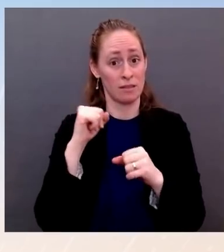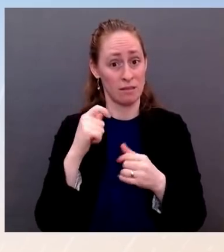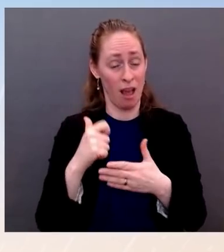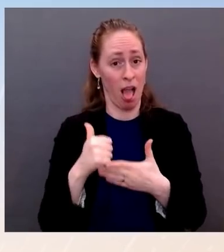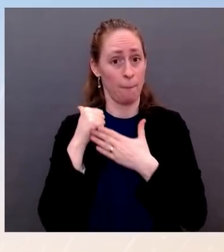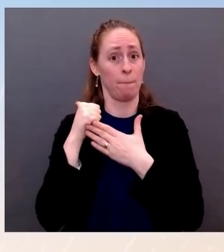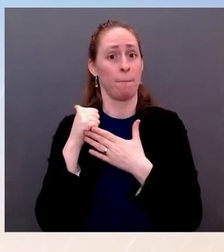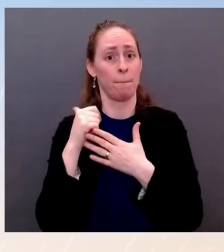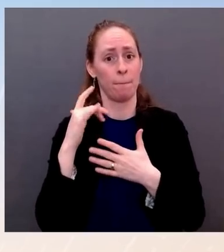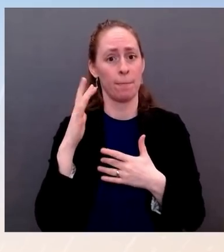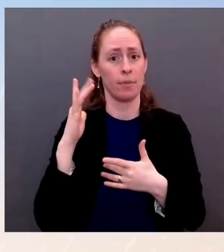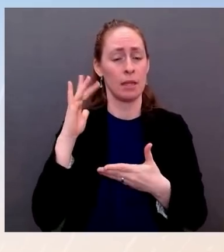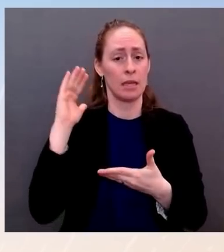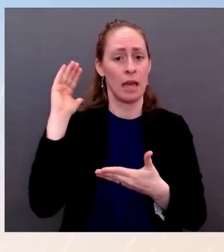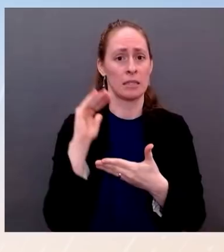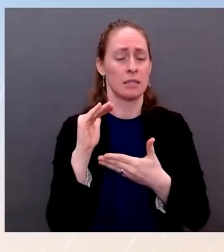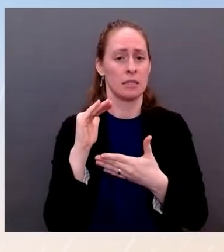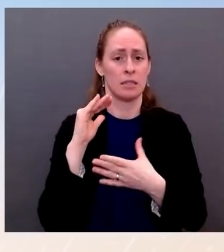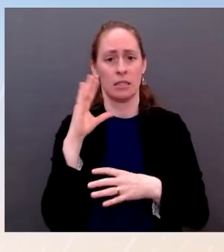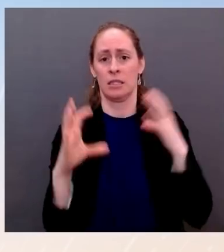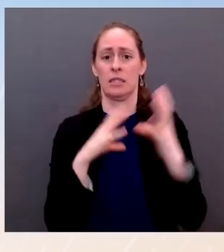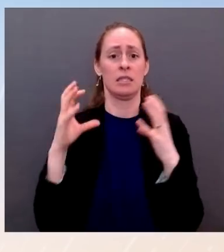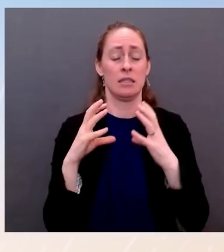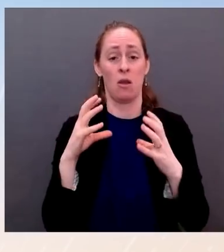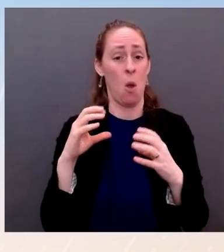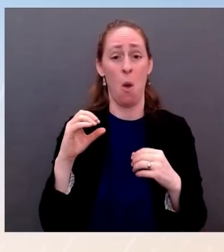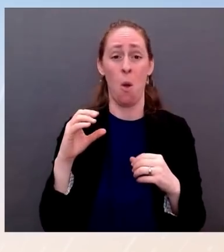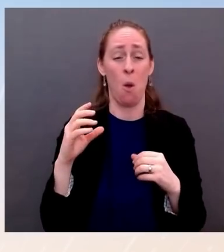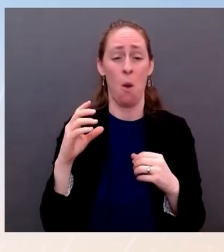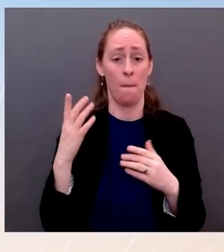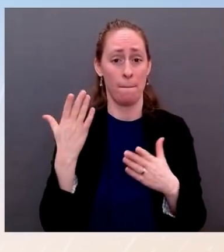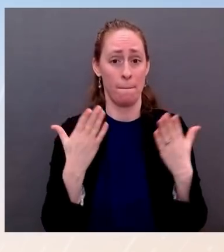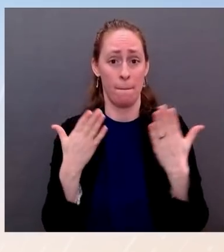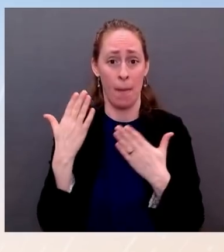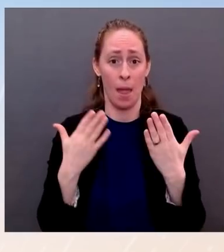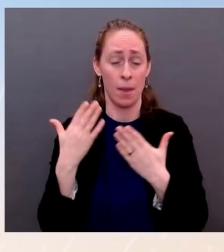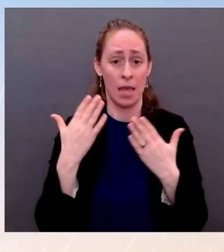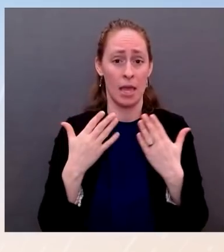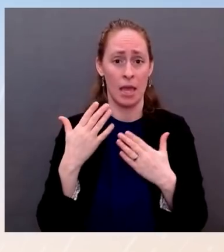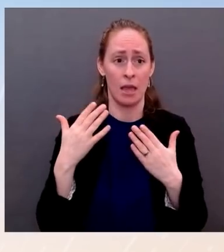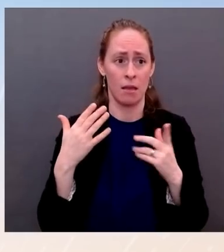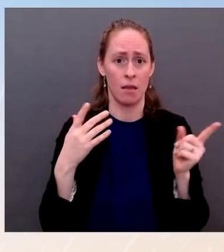why it's boxing Vladimir Putin even further in airing your strategy so publicly like this?